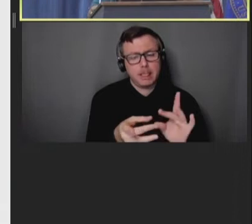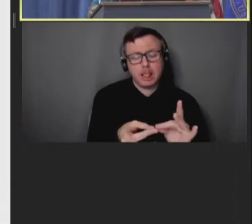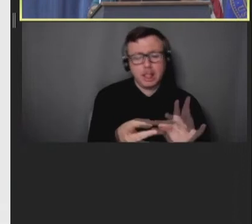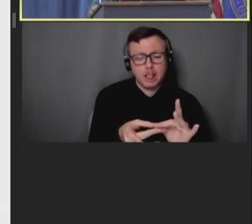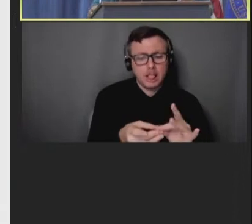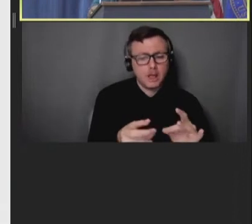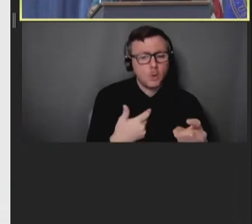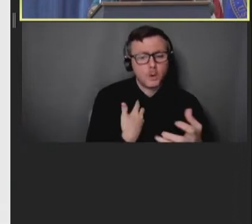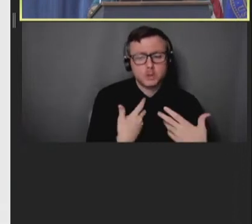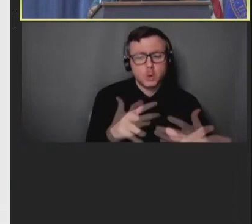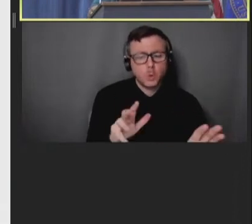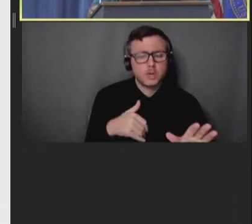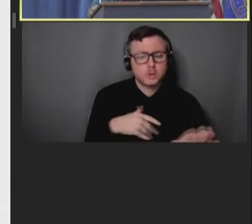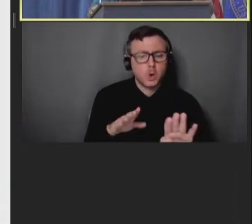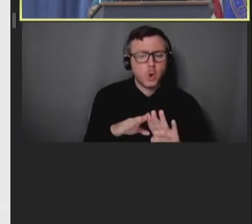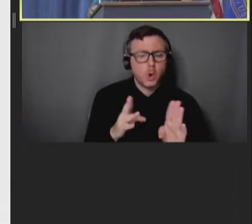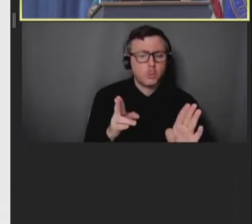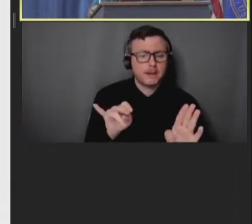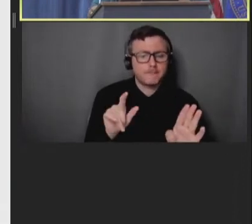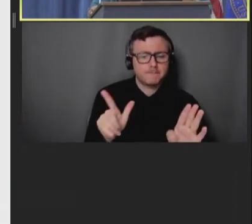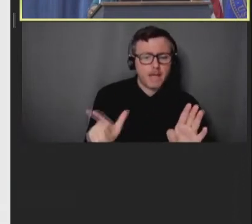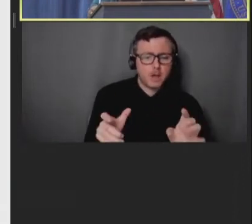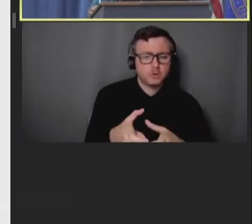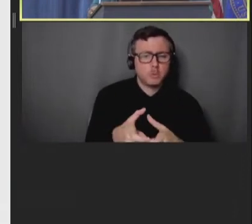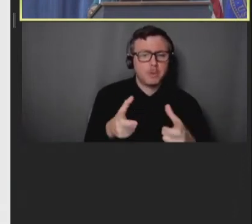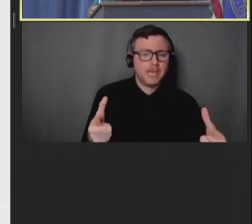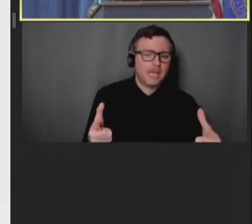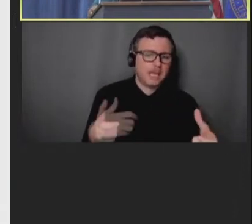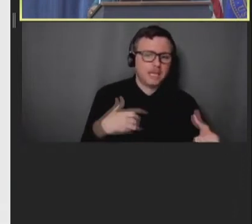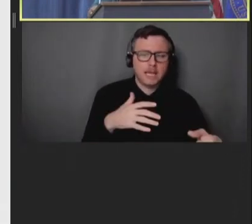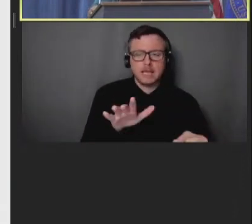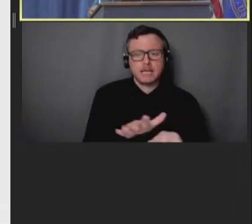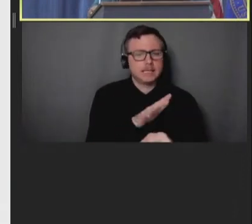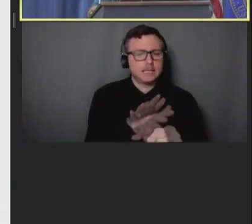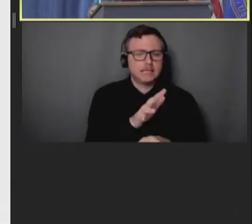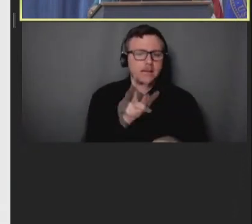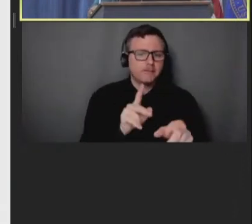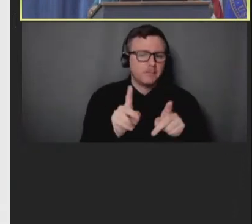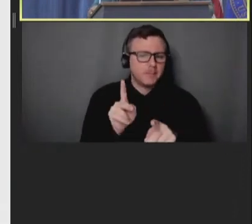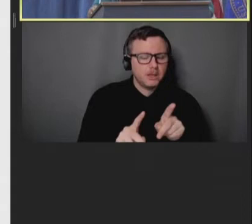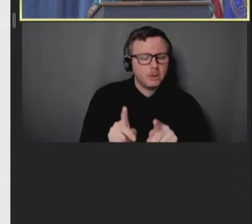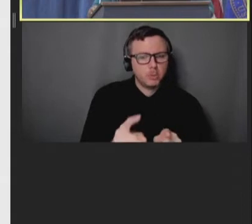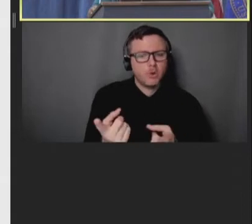want to open the vial, it's too big. We don't have enough folks coming in, so when we open it,